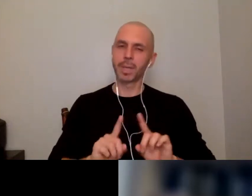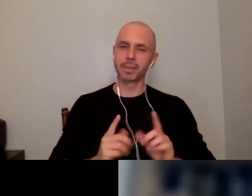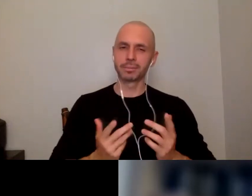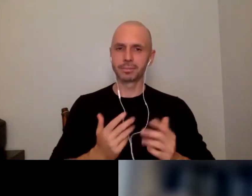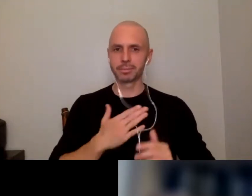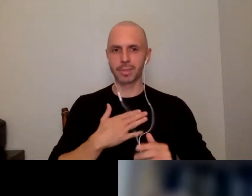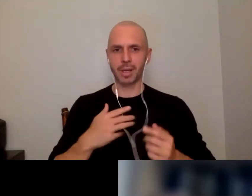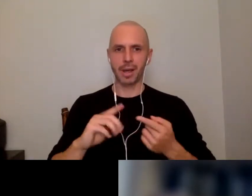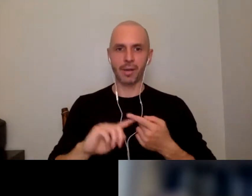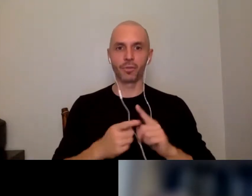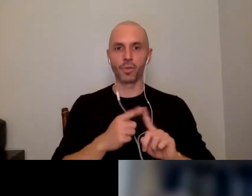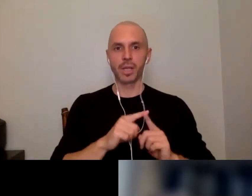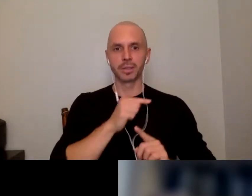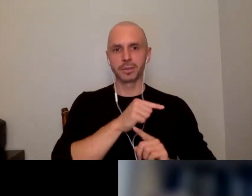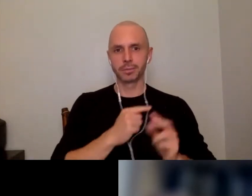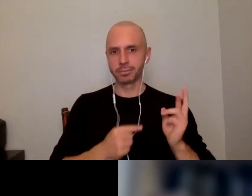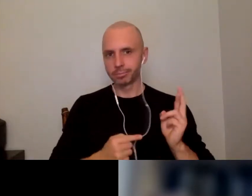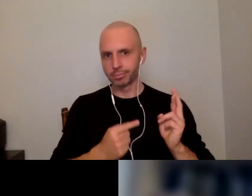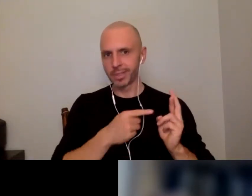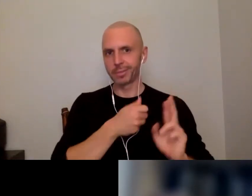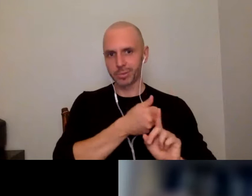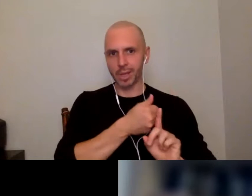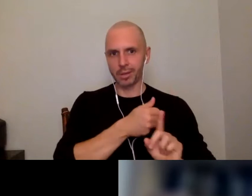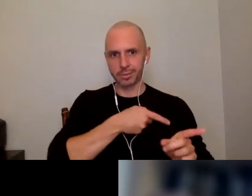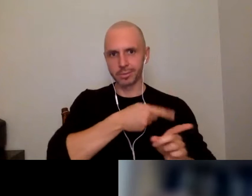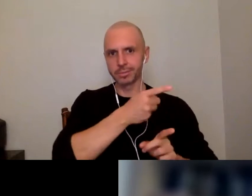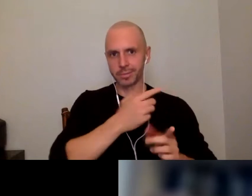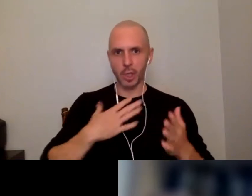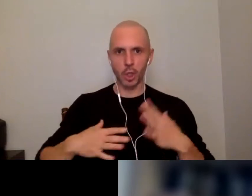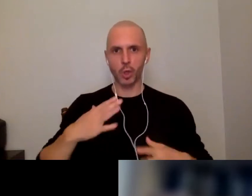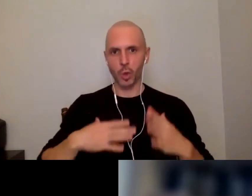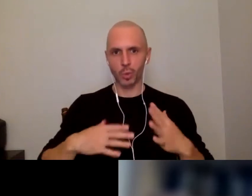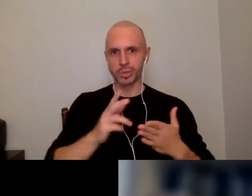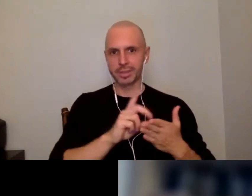clothing designers and they they made me clothes actually when i think about it